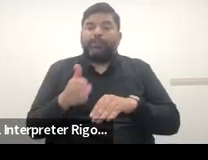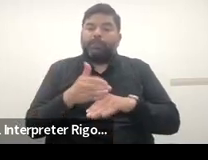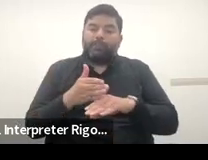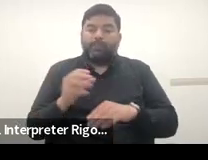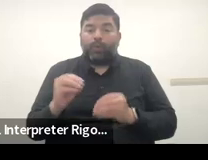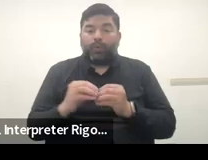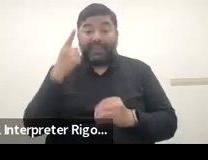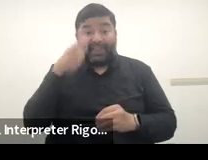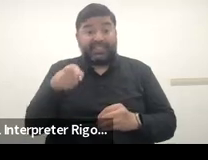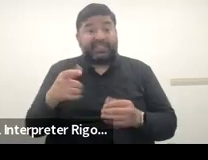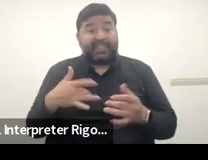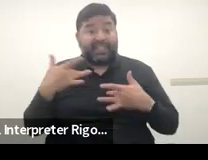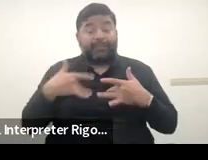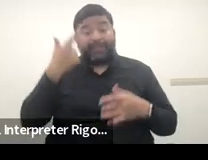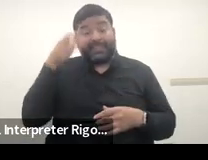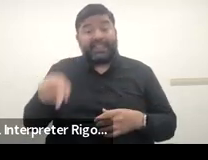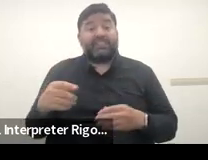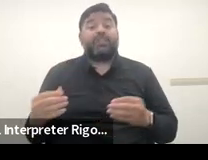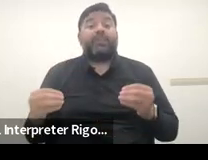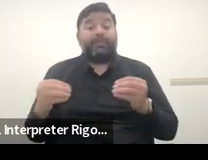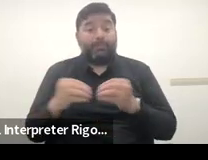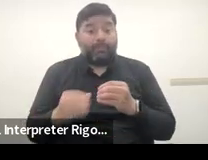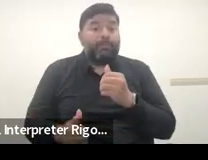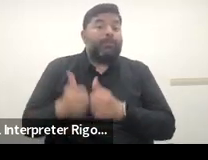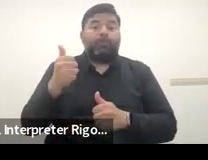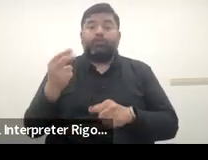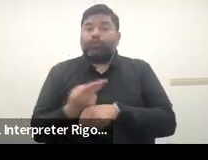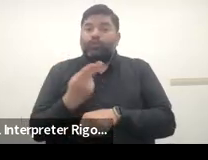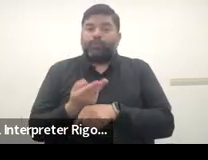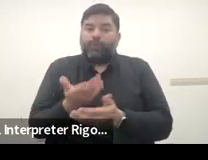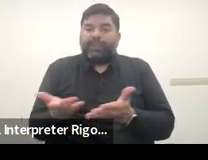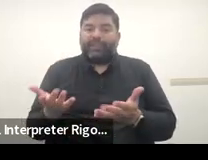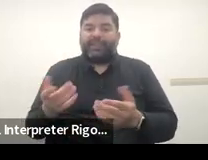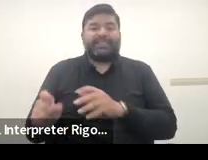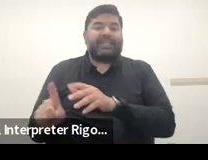this is the most usable thing that's ever come out of sign recognition as a task,